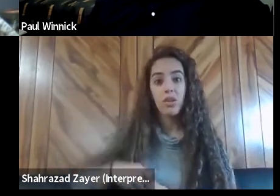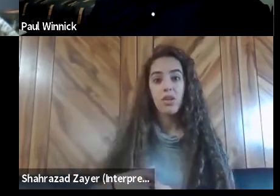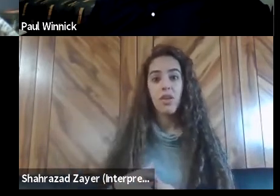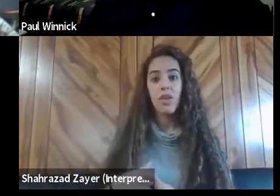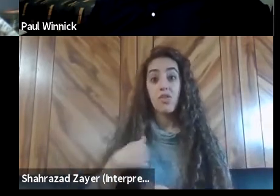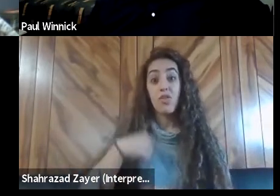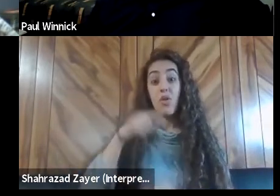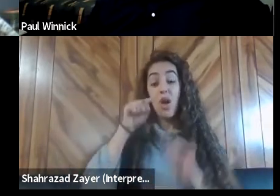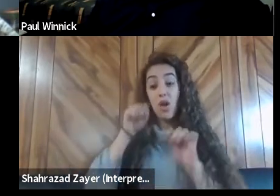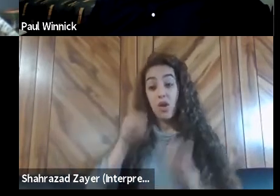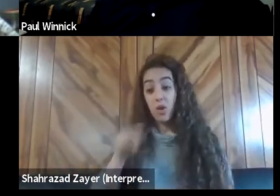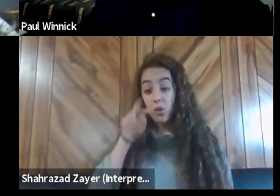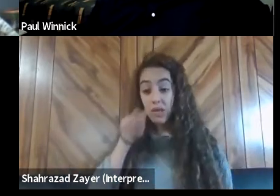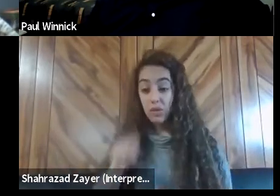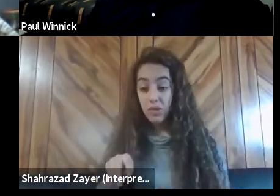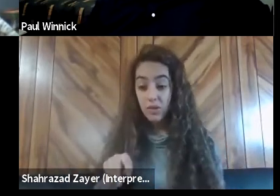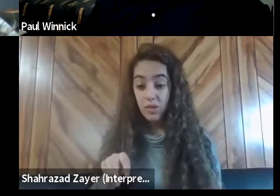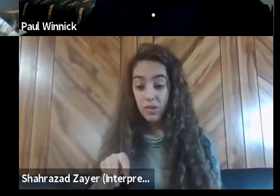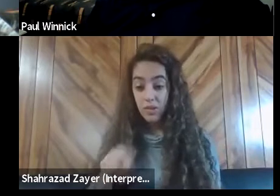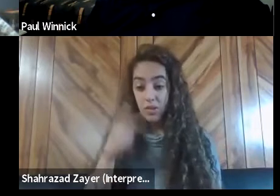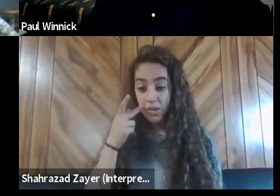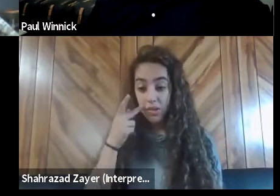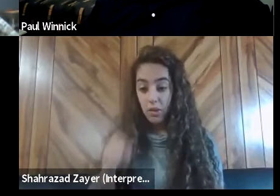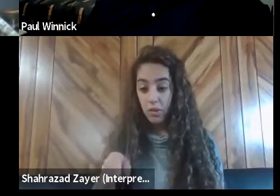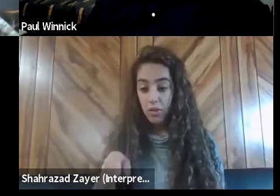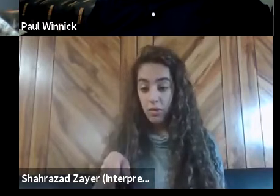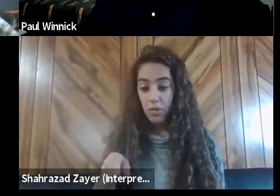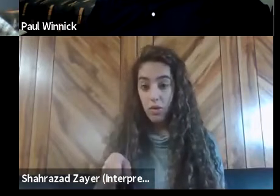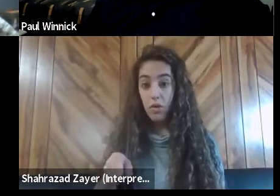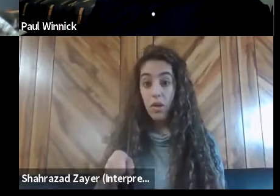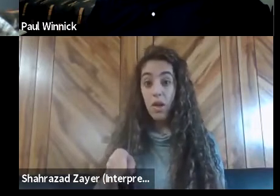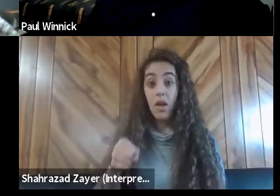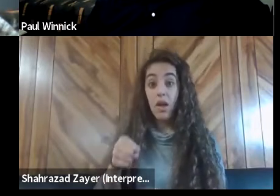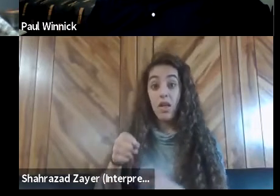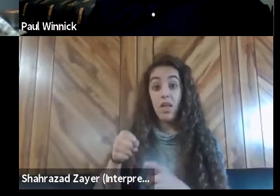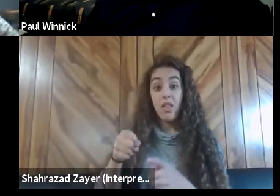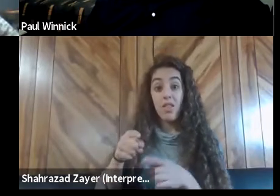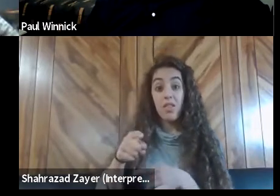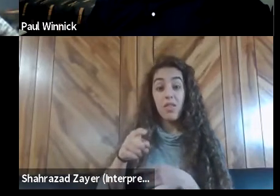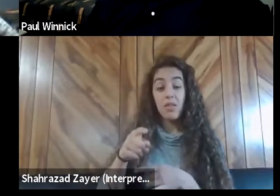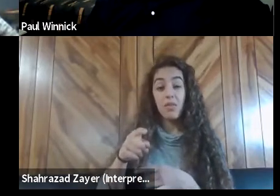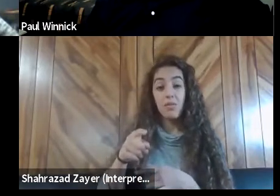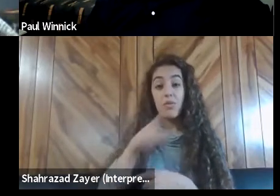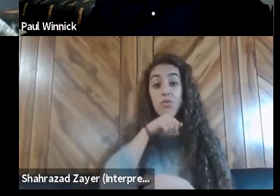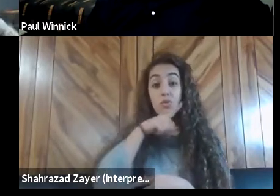all of her clothes and all of the tide in the dryer. never